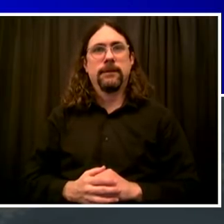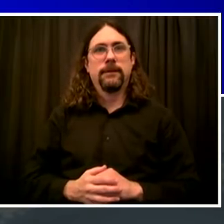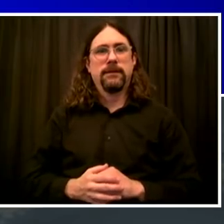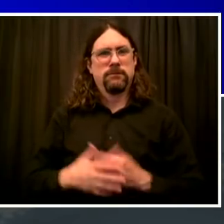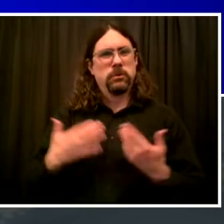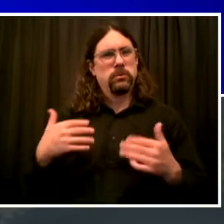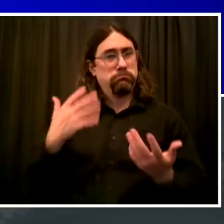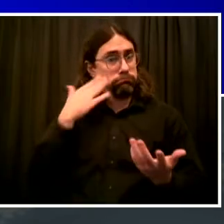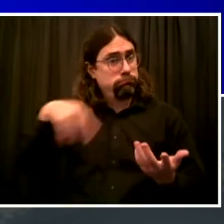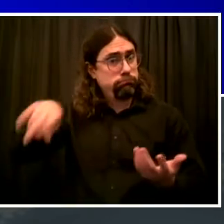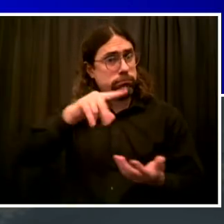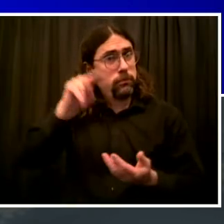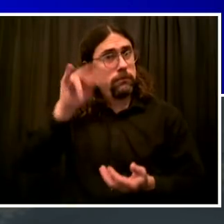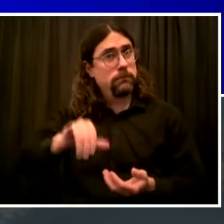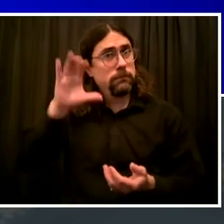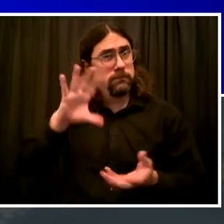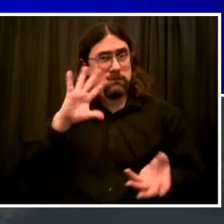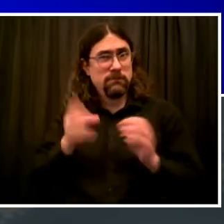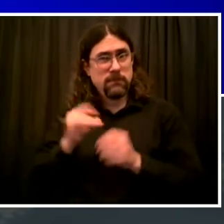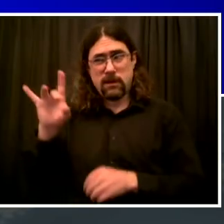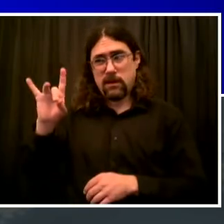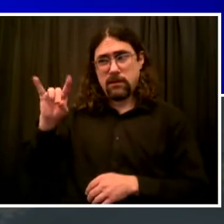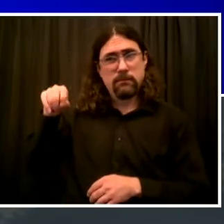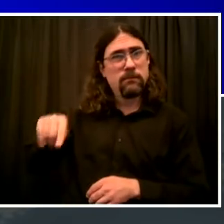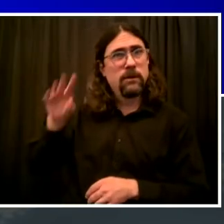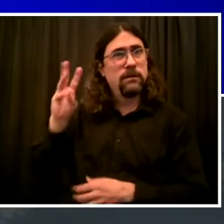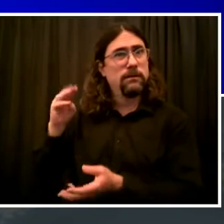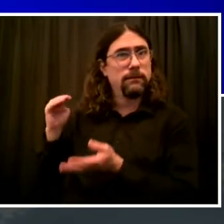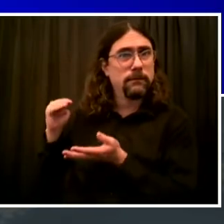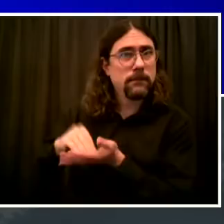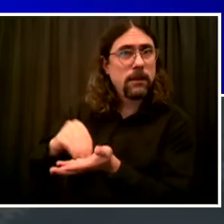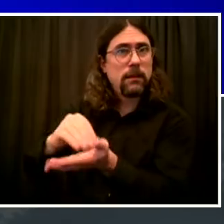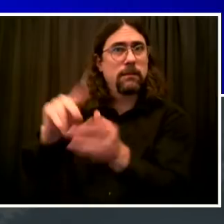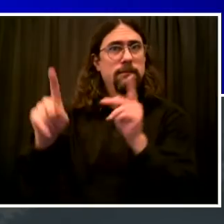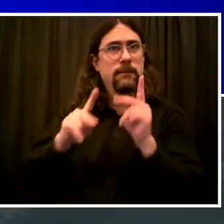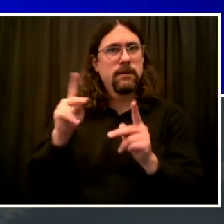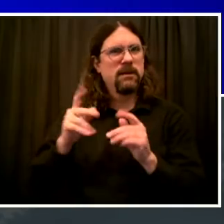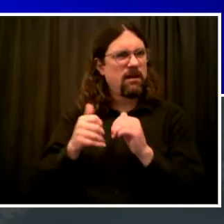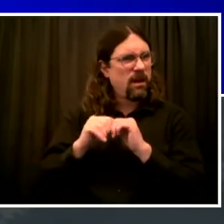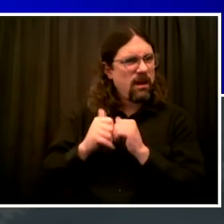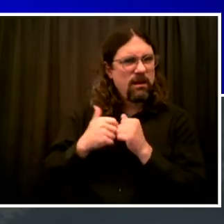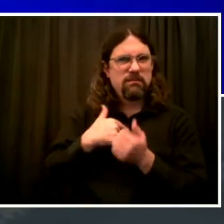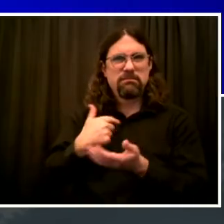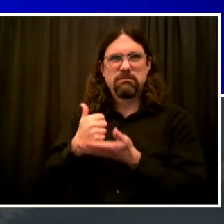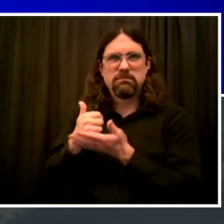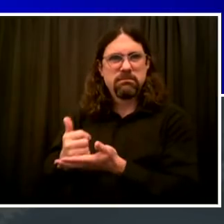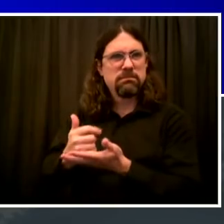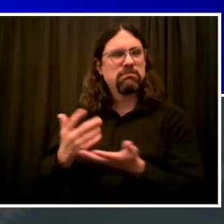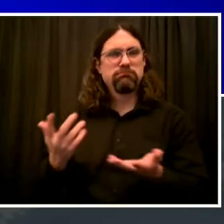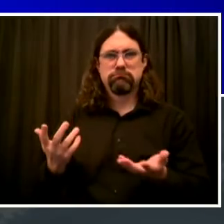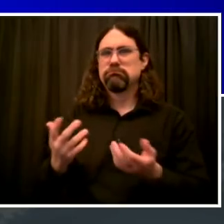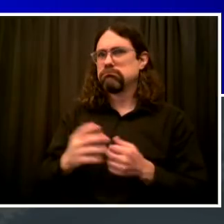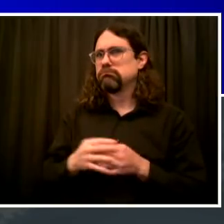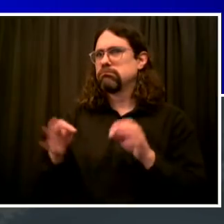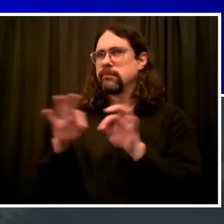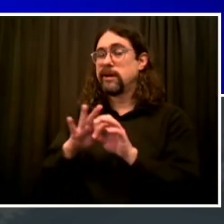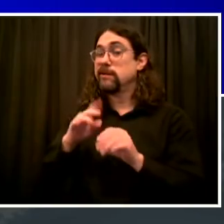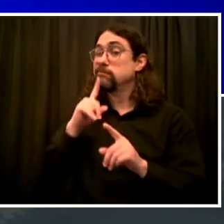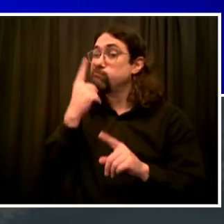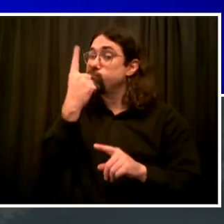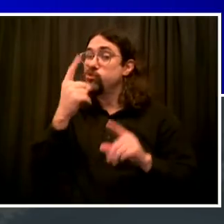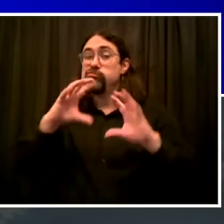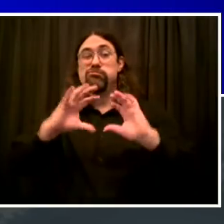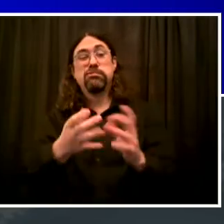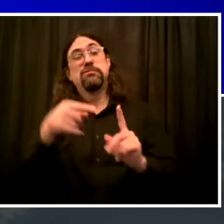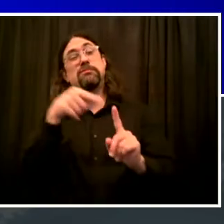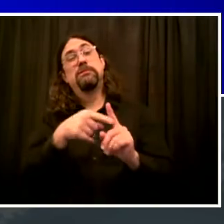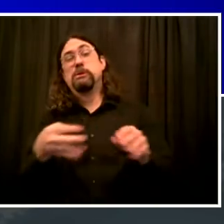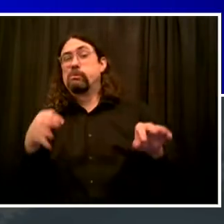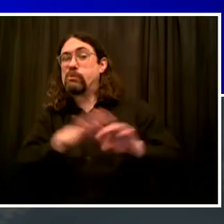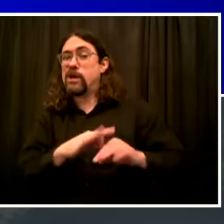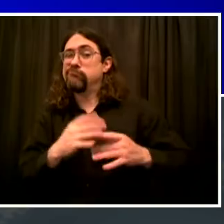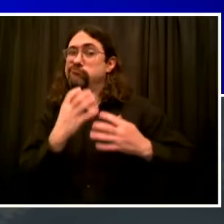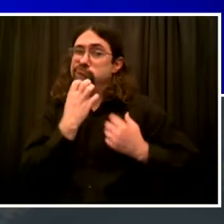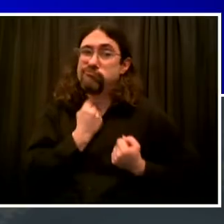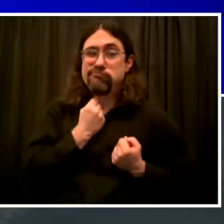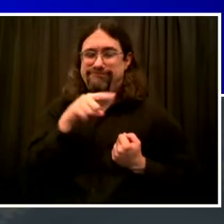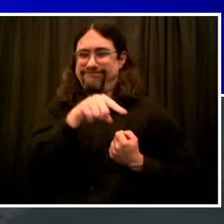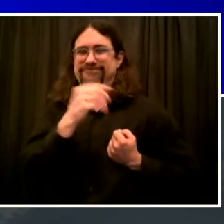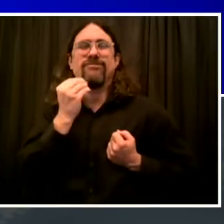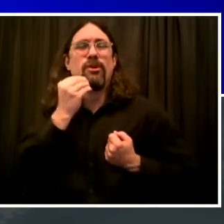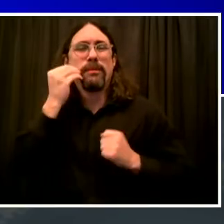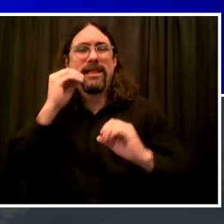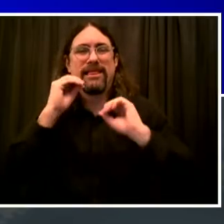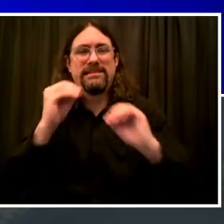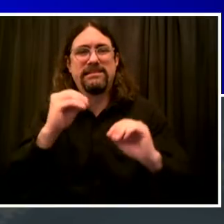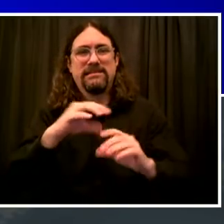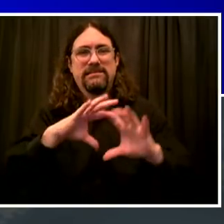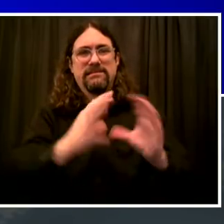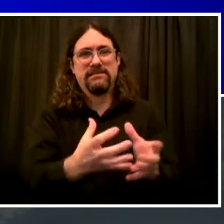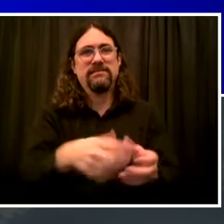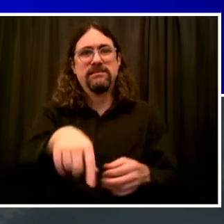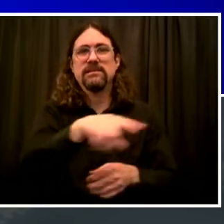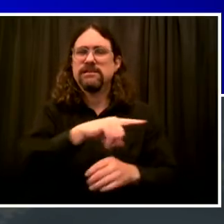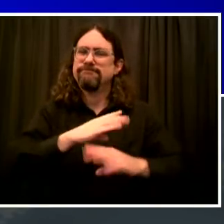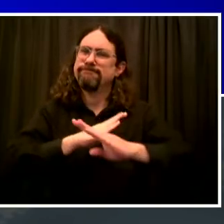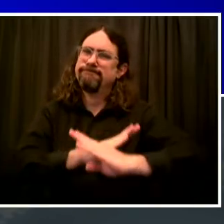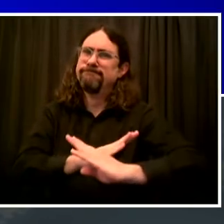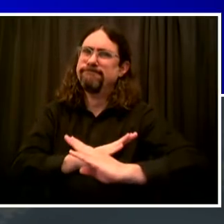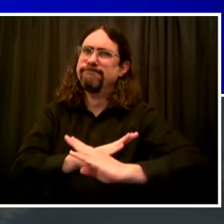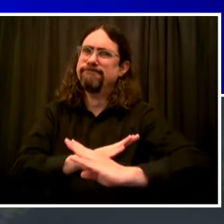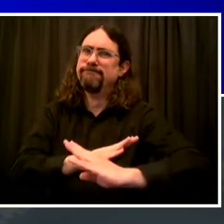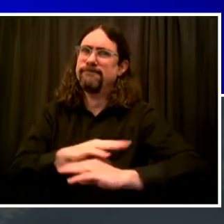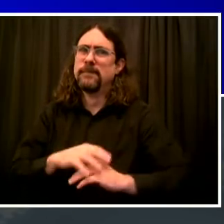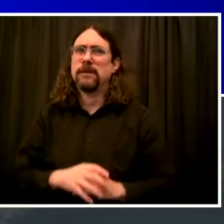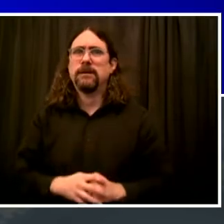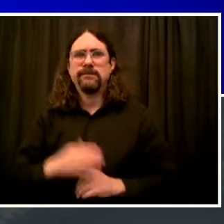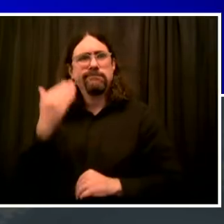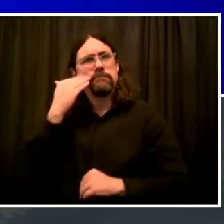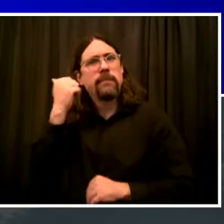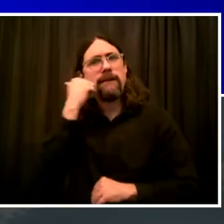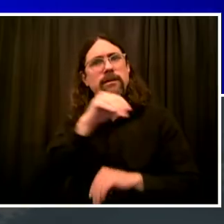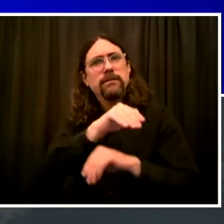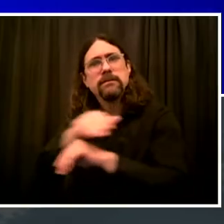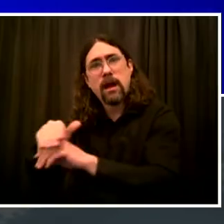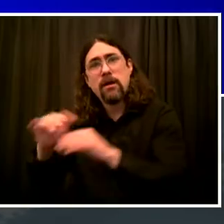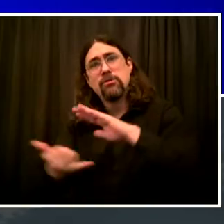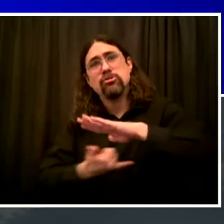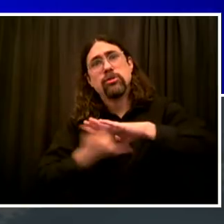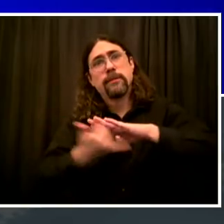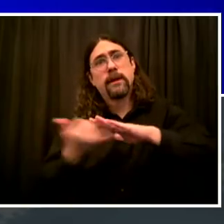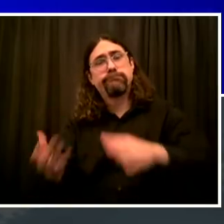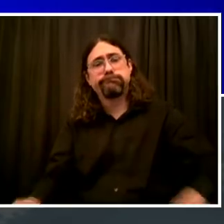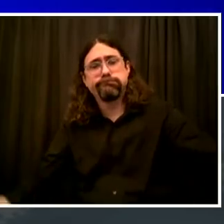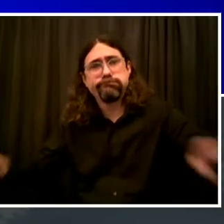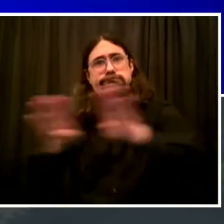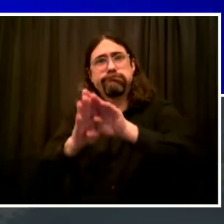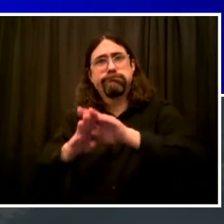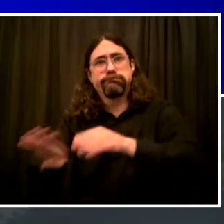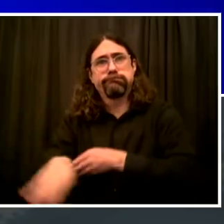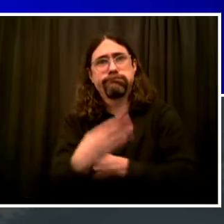NEW YORKER.